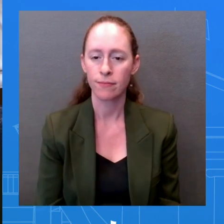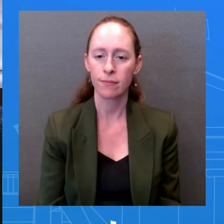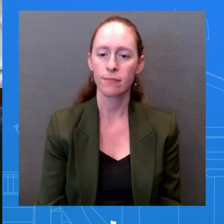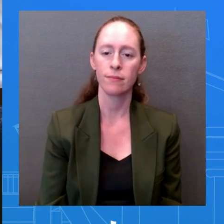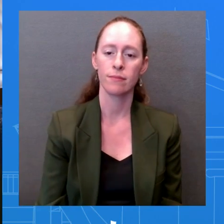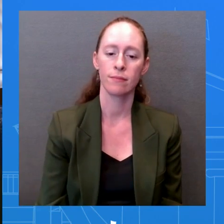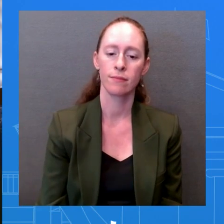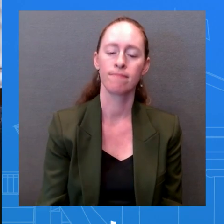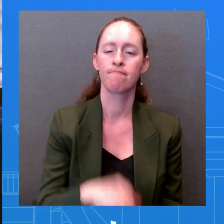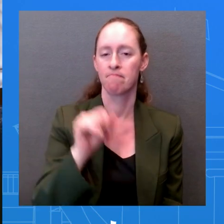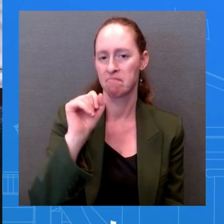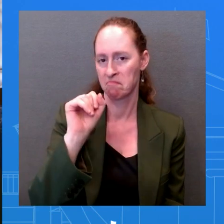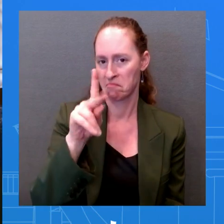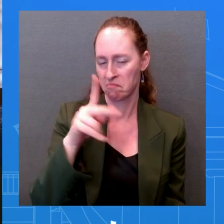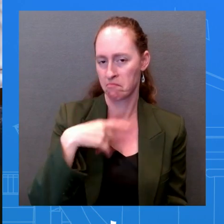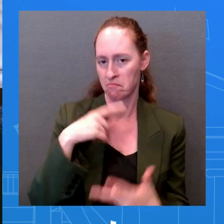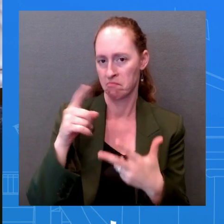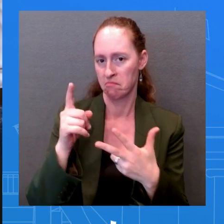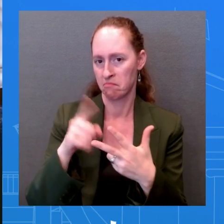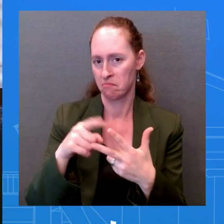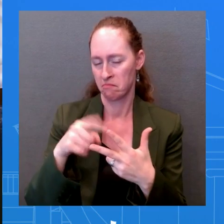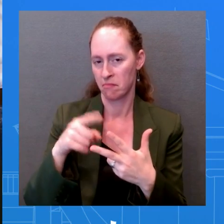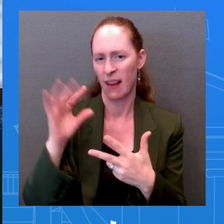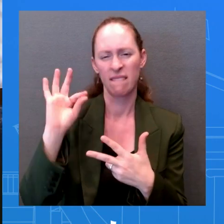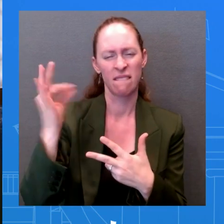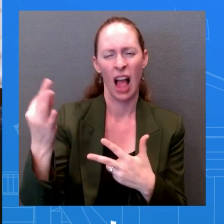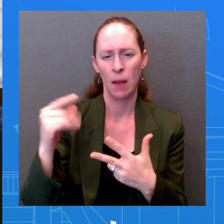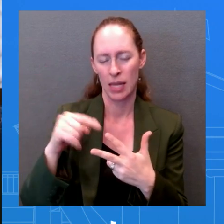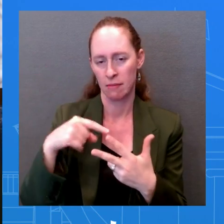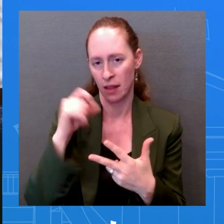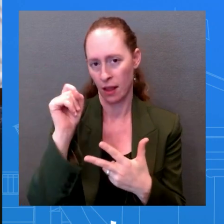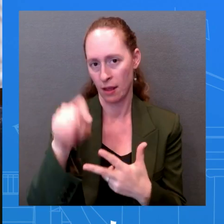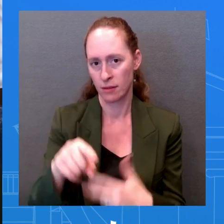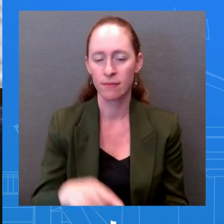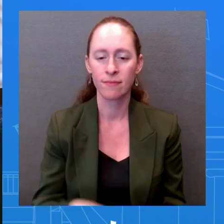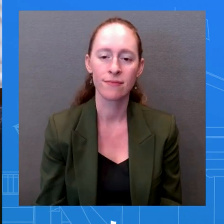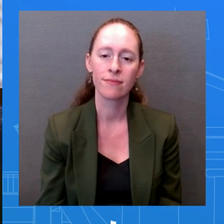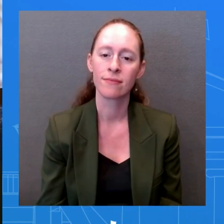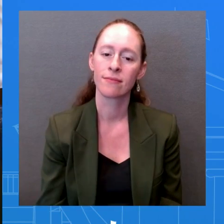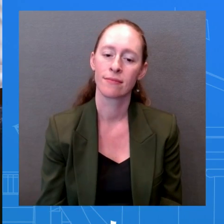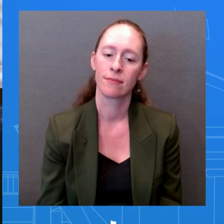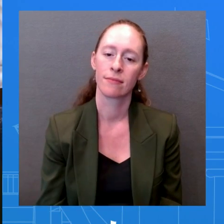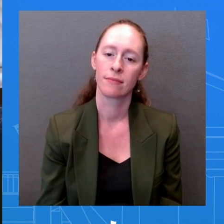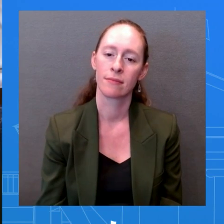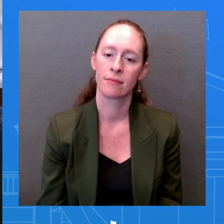are they going to happen simultaneously? Or are these separate meetings that he's having? And is he going to offer any kind of update for them